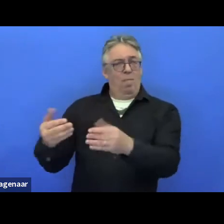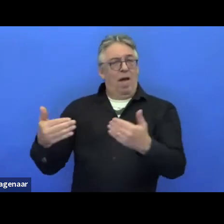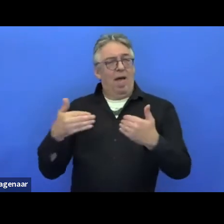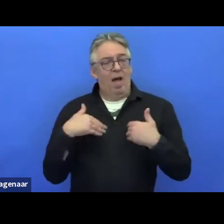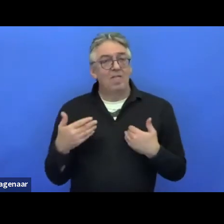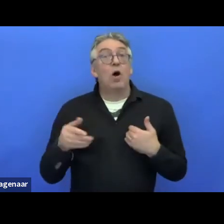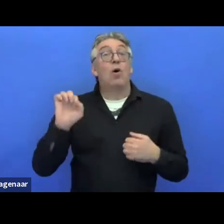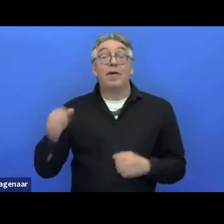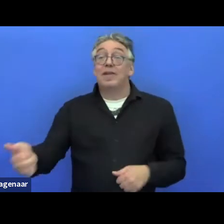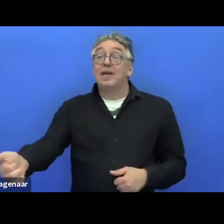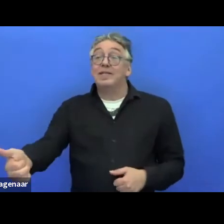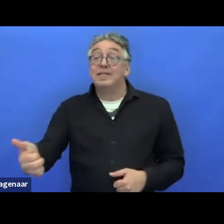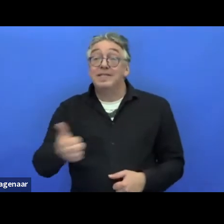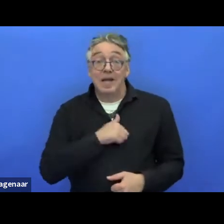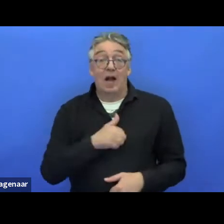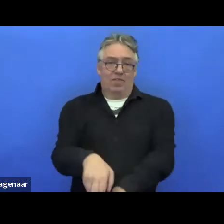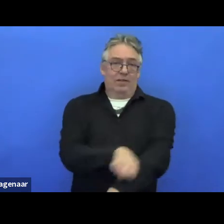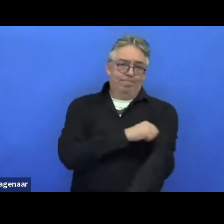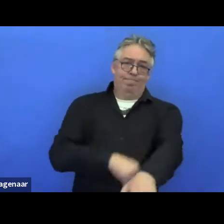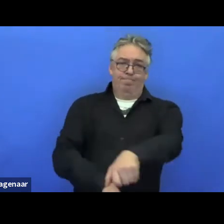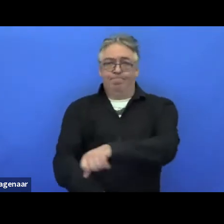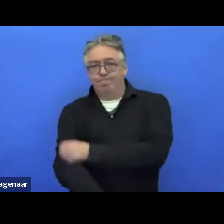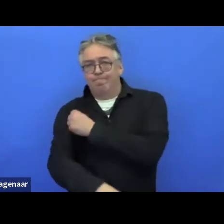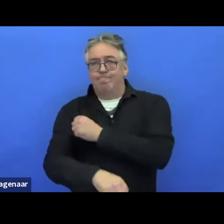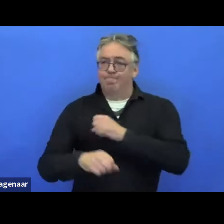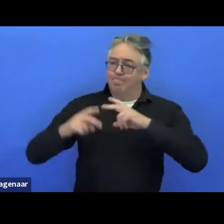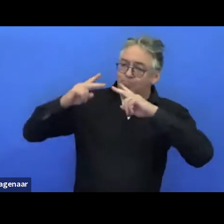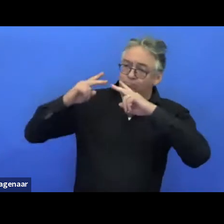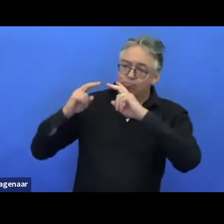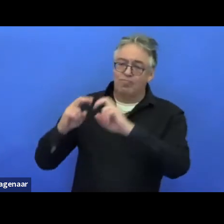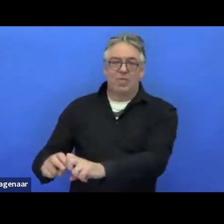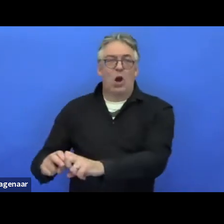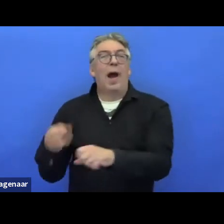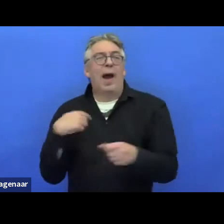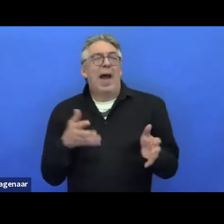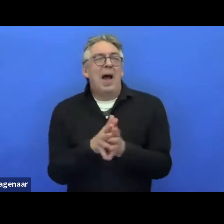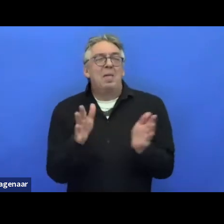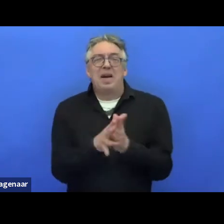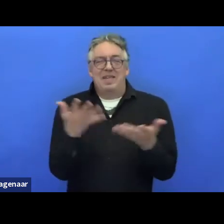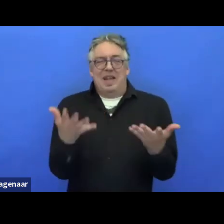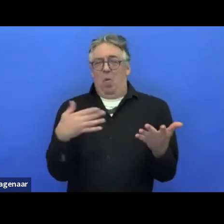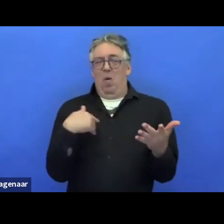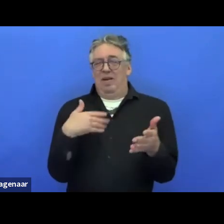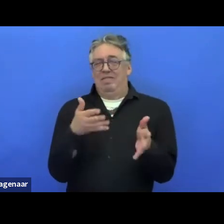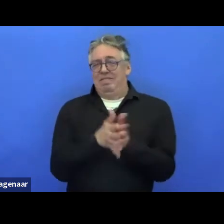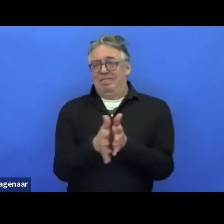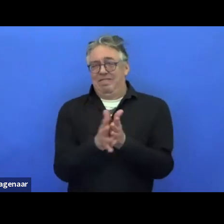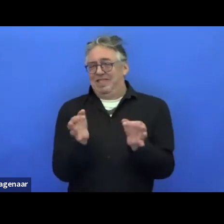it's necessary to resolve the problem, that is quite simplified, but Emily O'Reilly put a lot of emphasis on that.